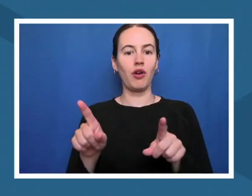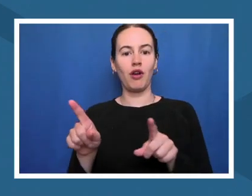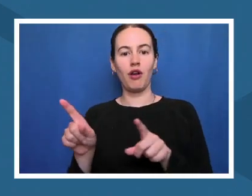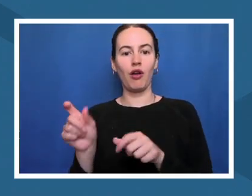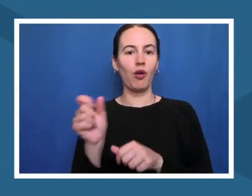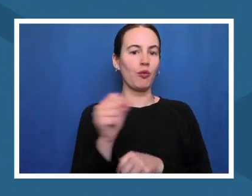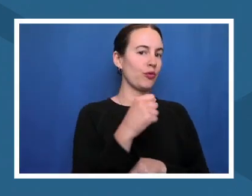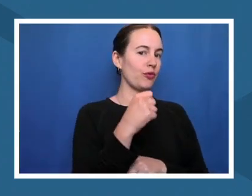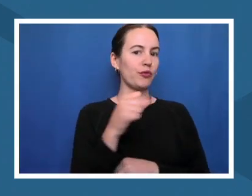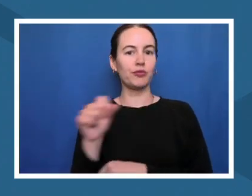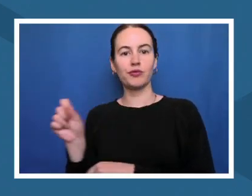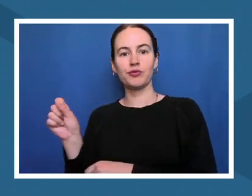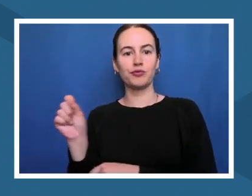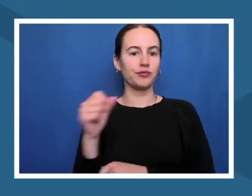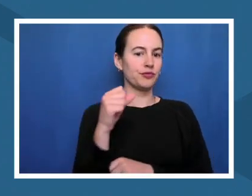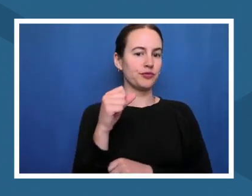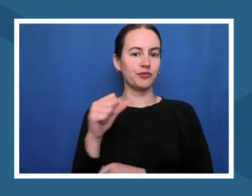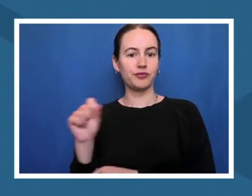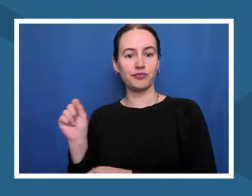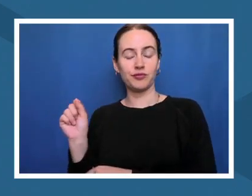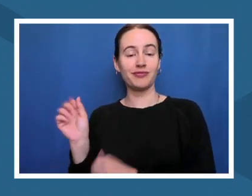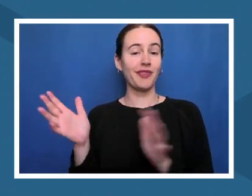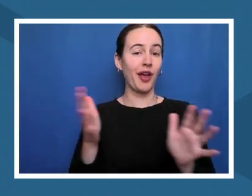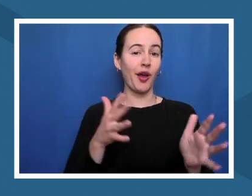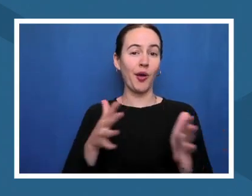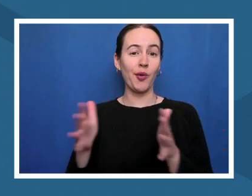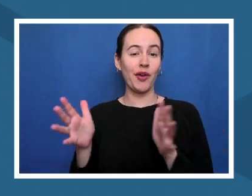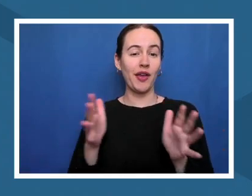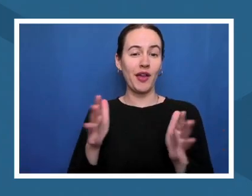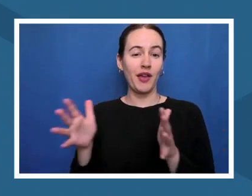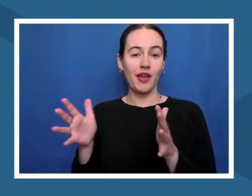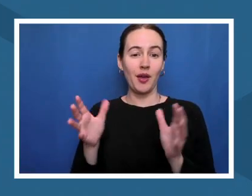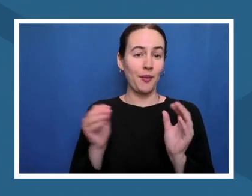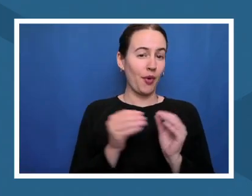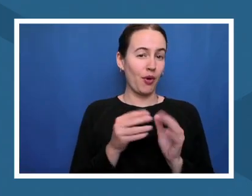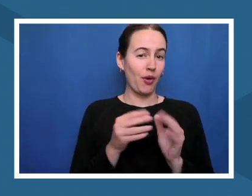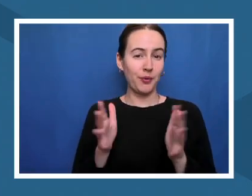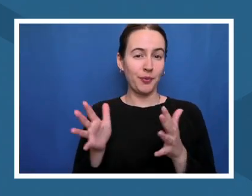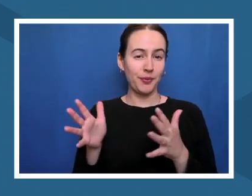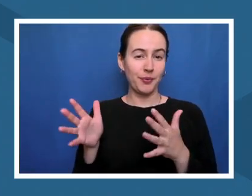and then the wind starts to pick up to